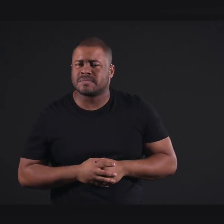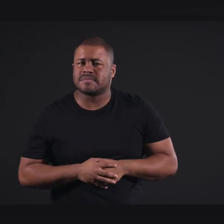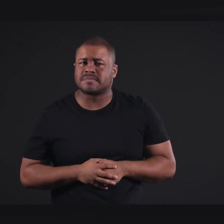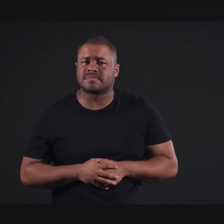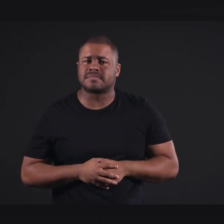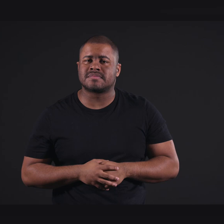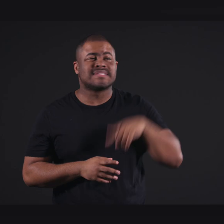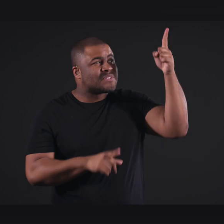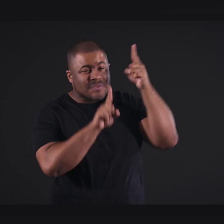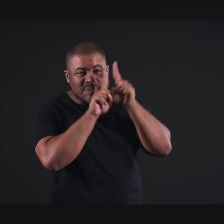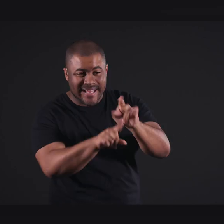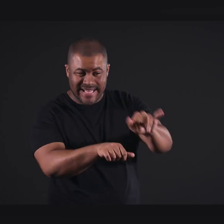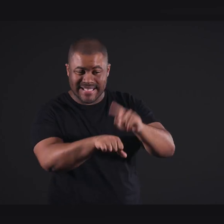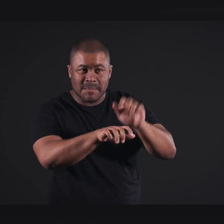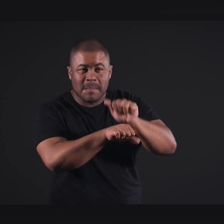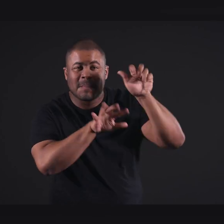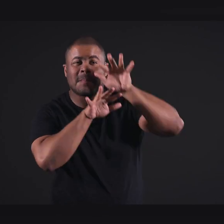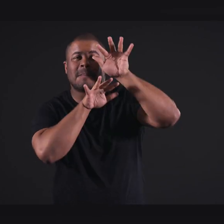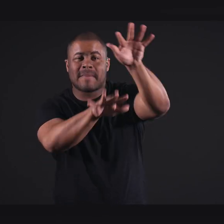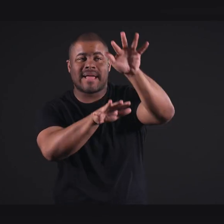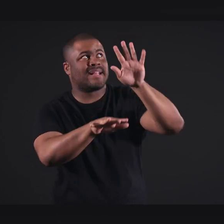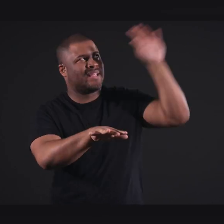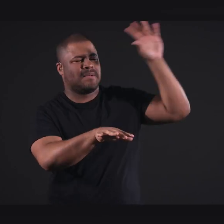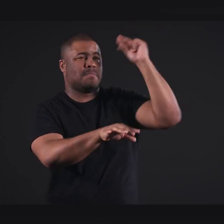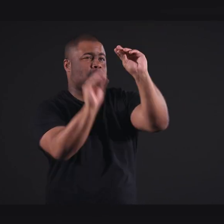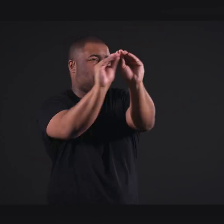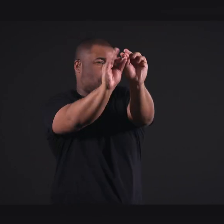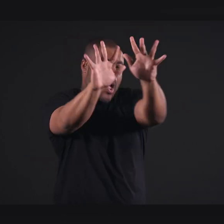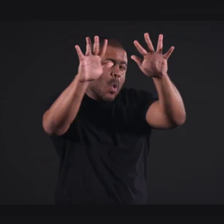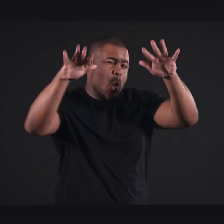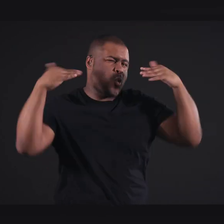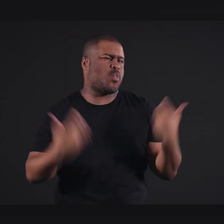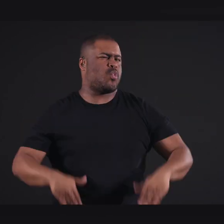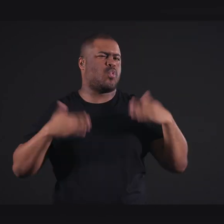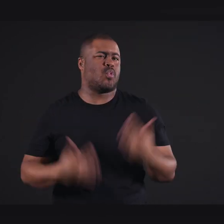I Am was with them on the mountain when he made his glory and power prominent, when he